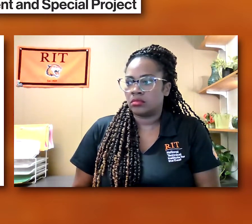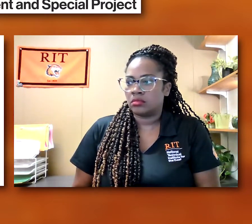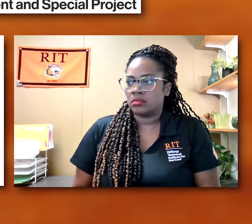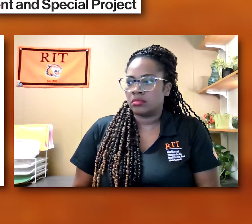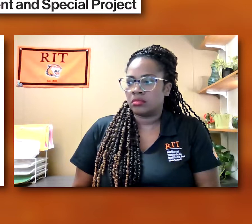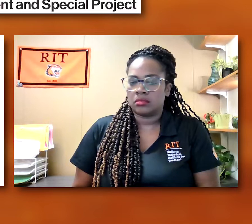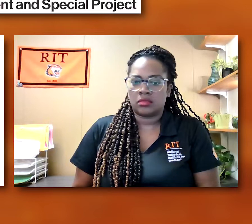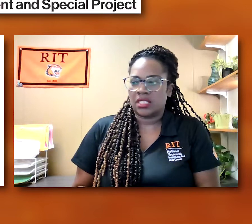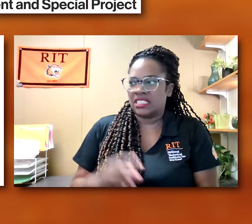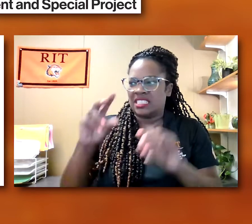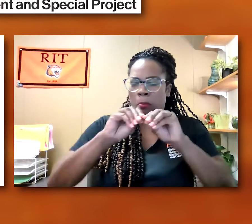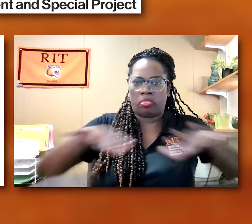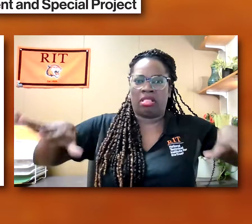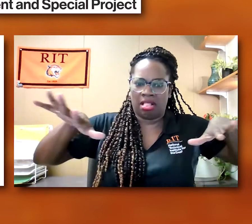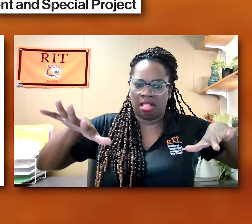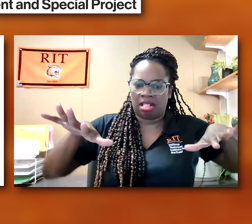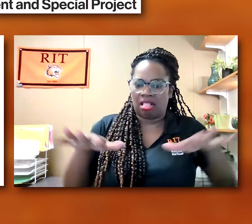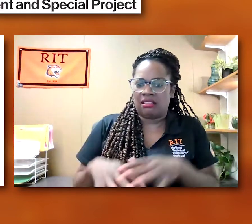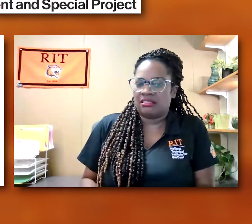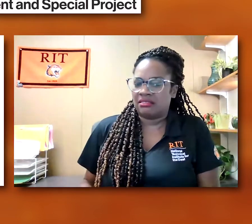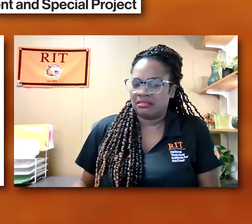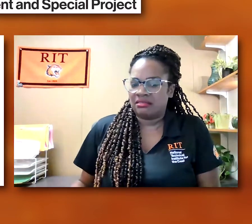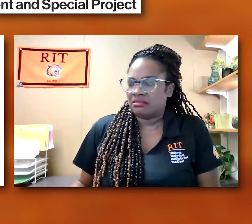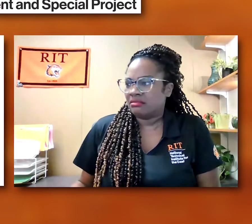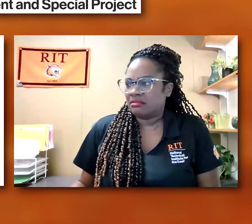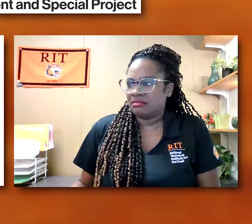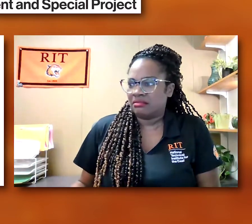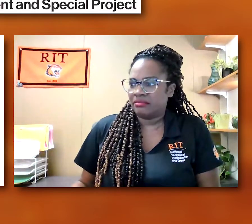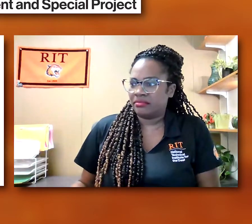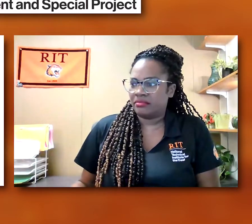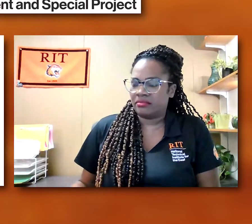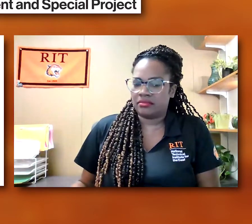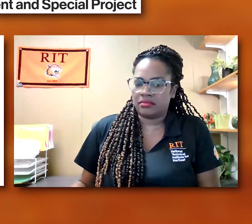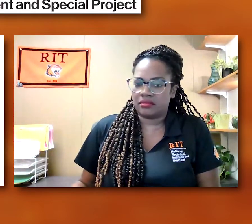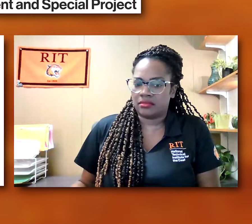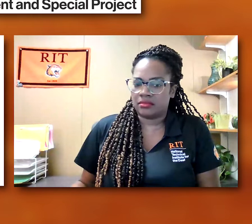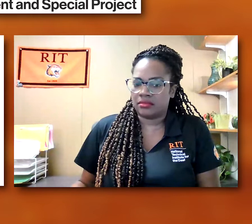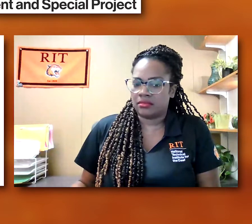OK, let's see. Oh, she can already tell that it's splattered in there.